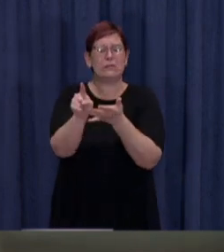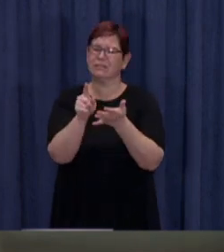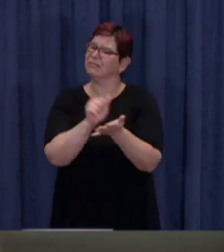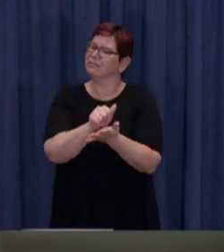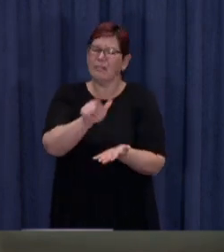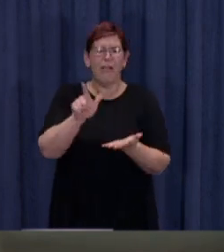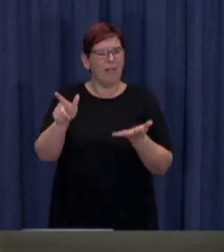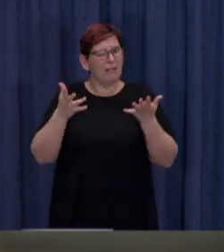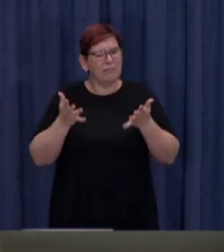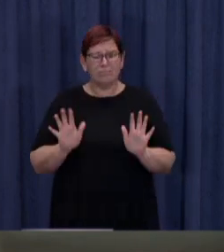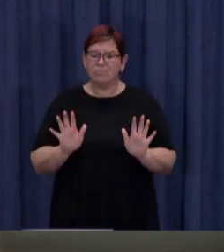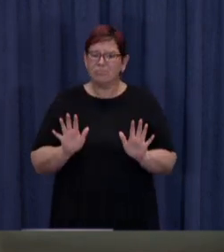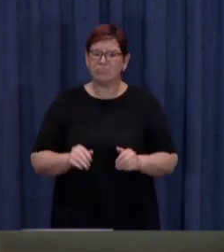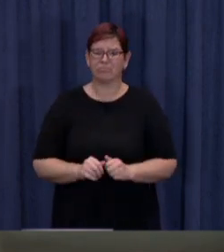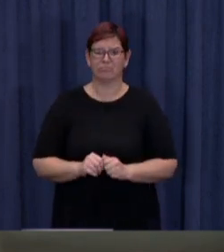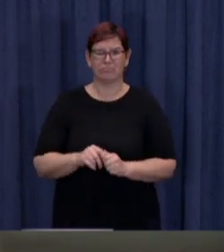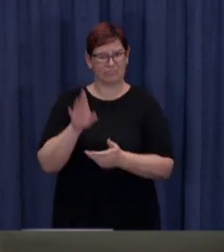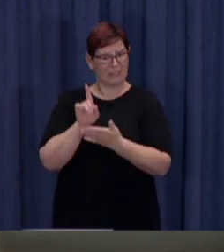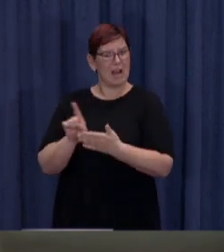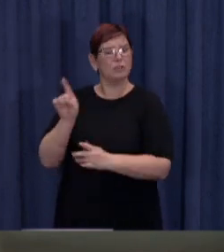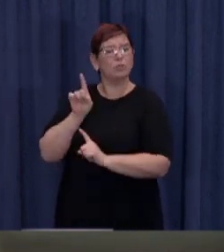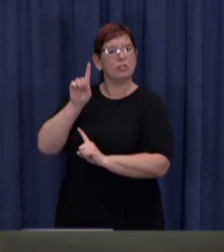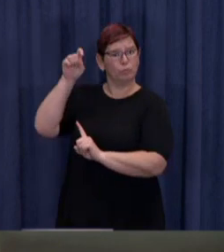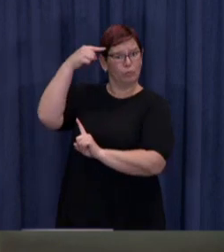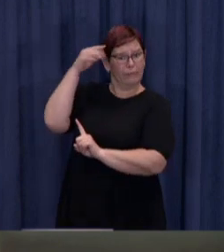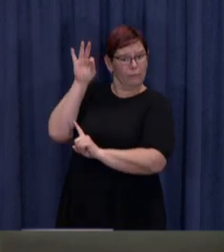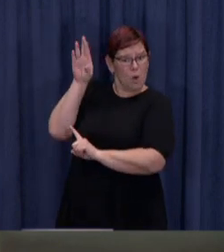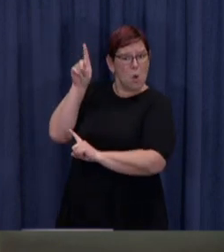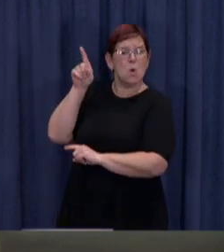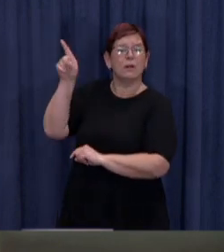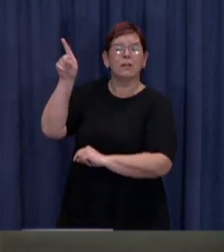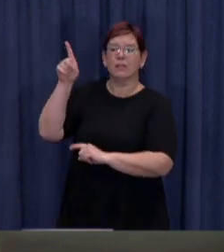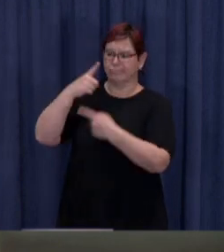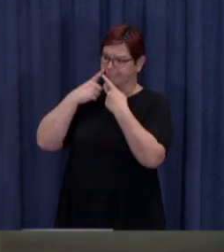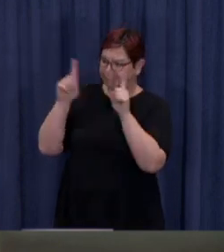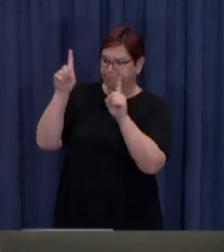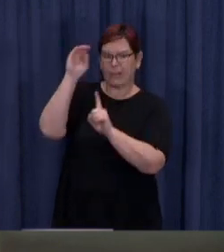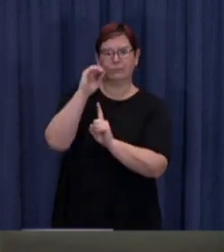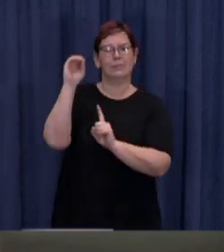repeated very forcefully today we need to do everything we can to spread down